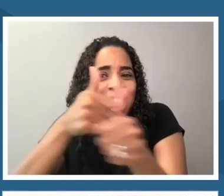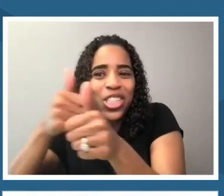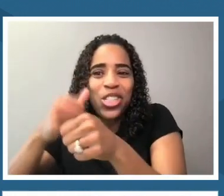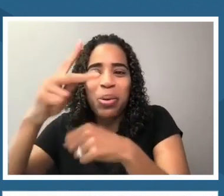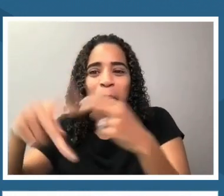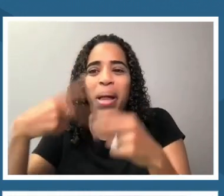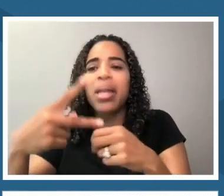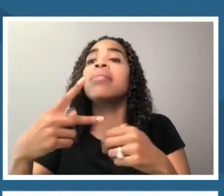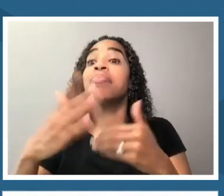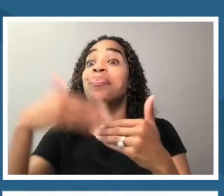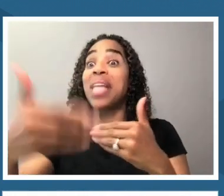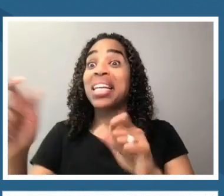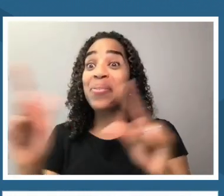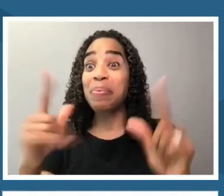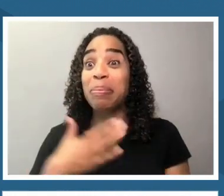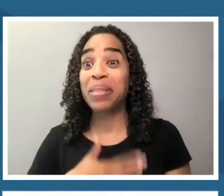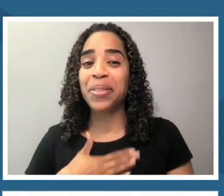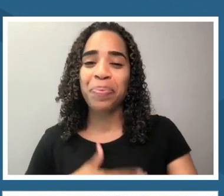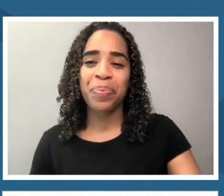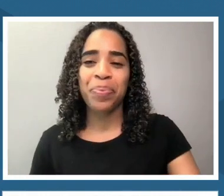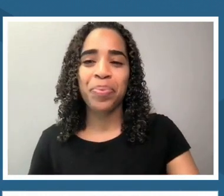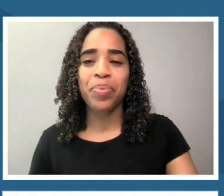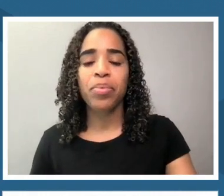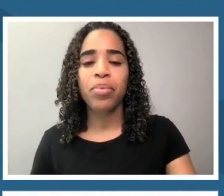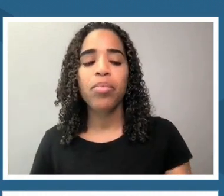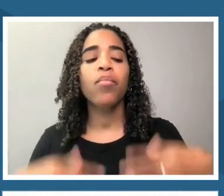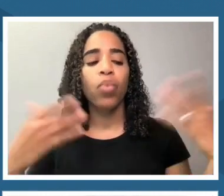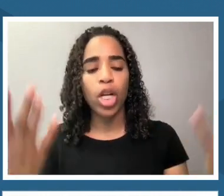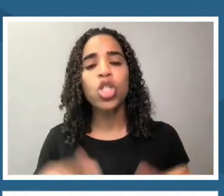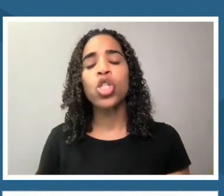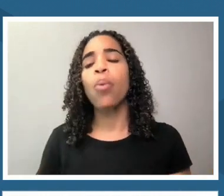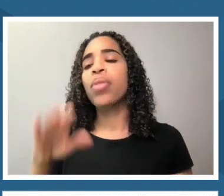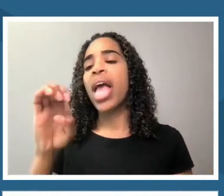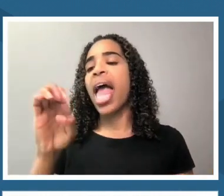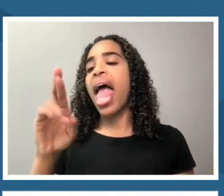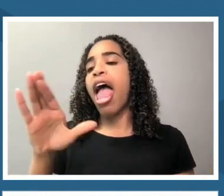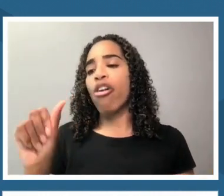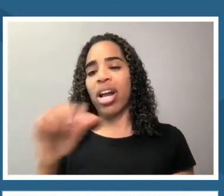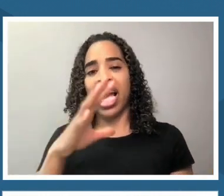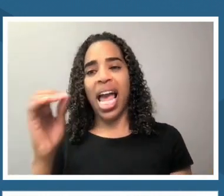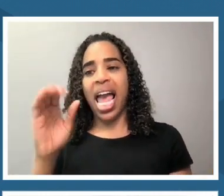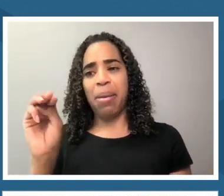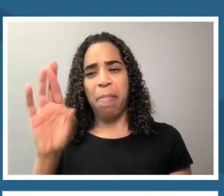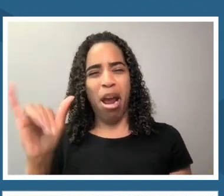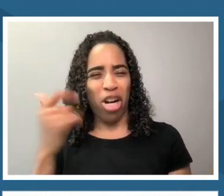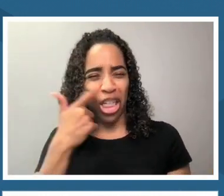so as as um erica and mary was were saying at the beginning